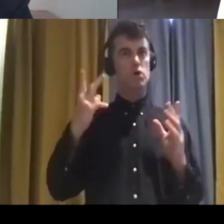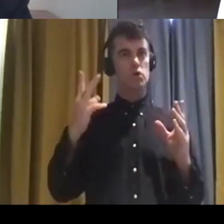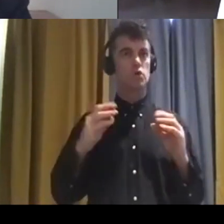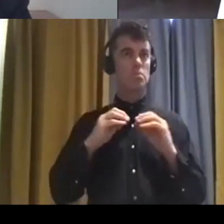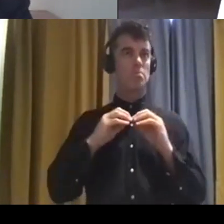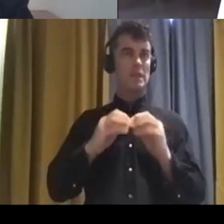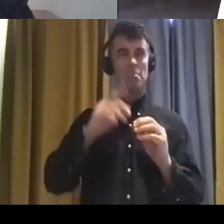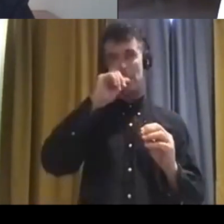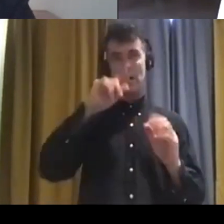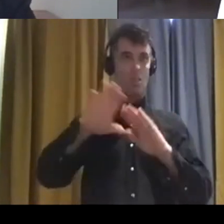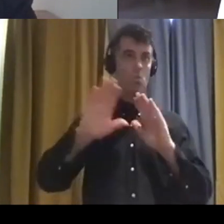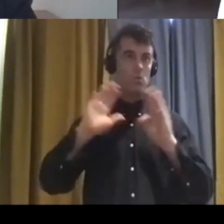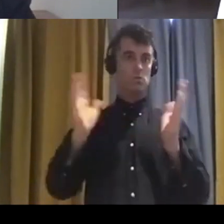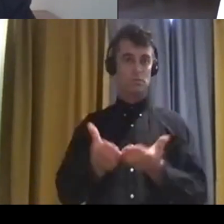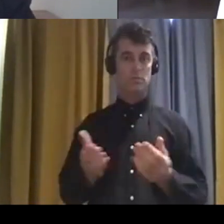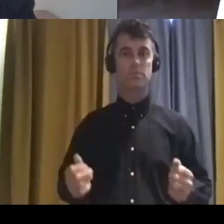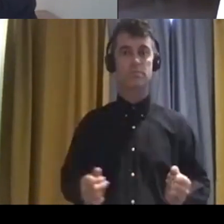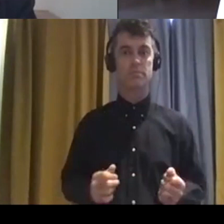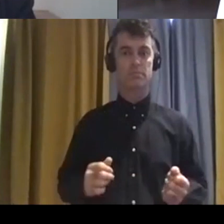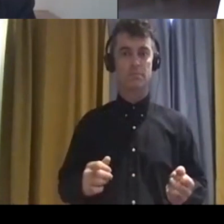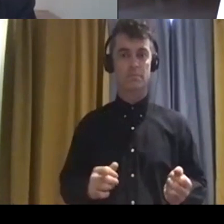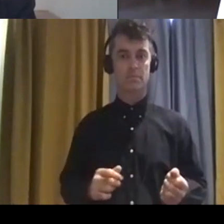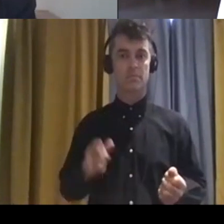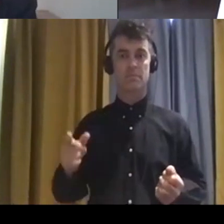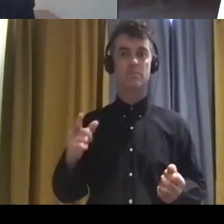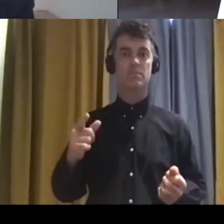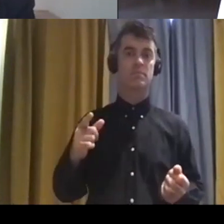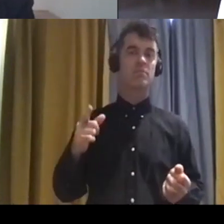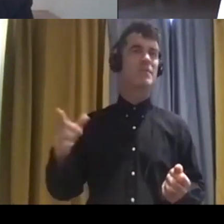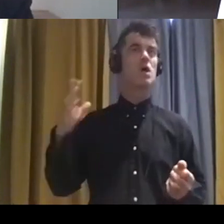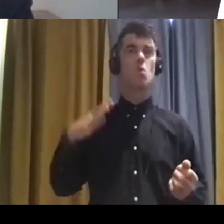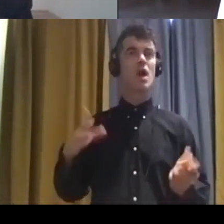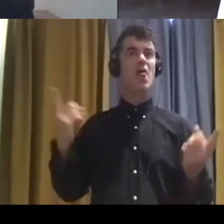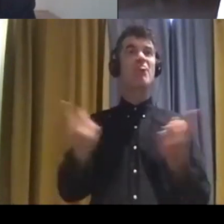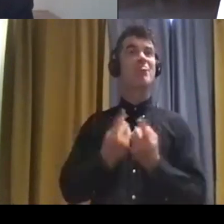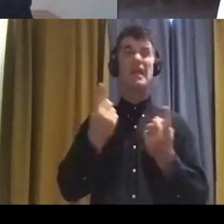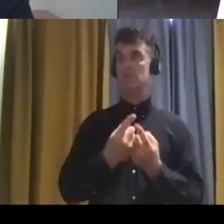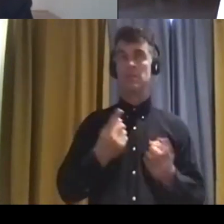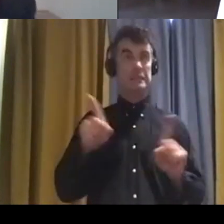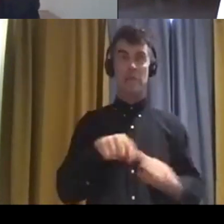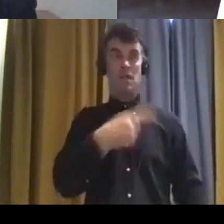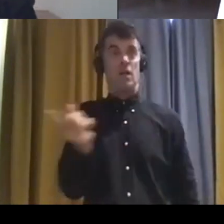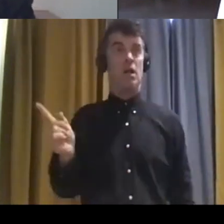They want things that everybody else wants but they want them in a different flavour